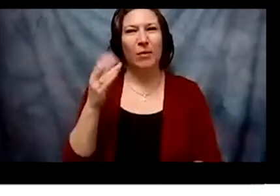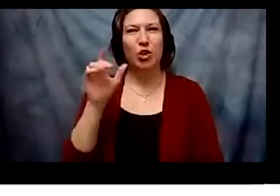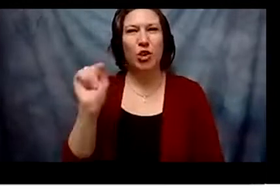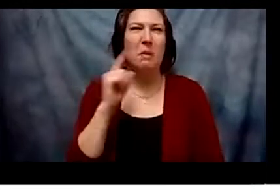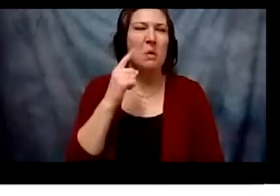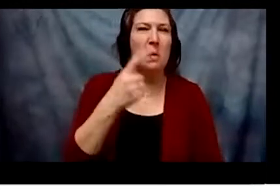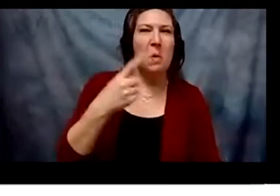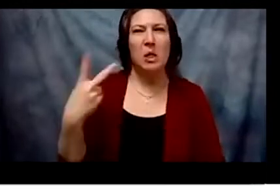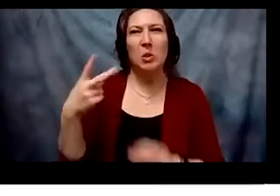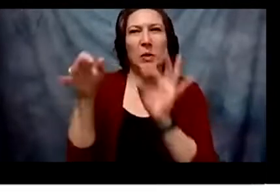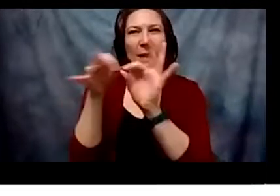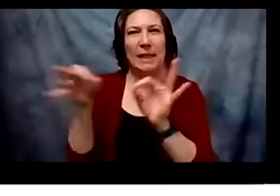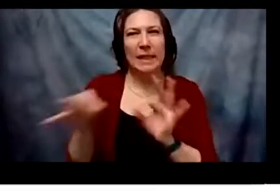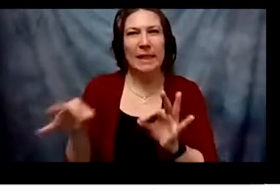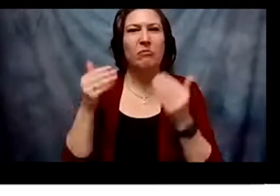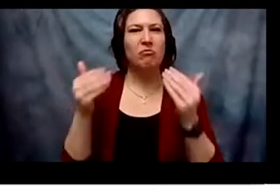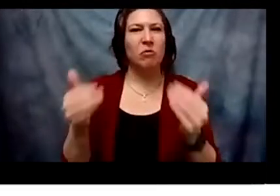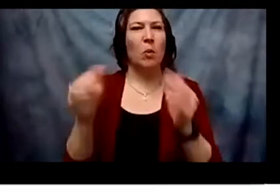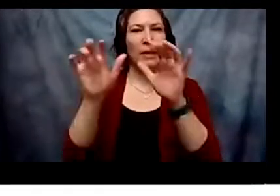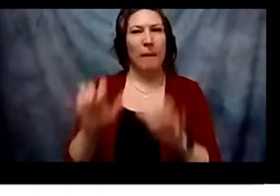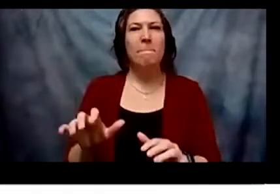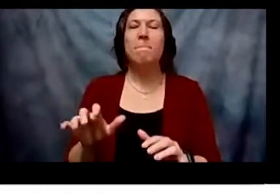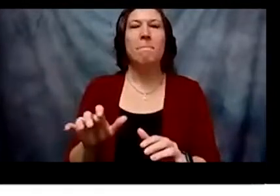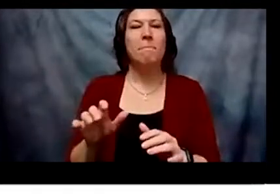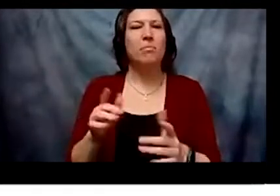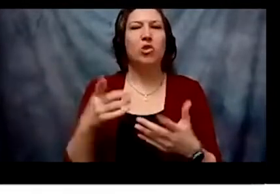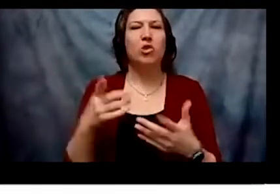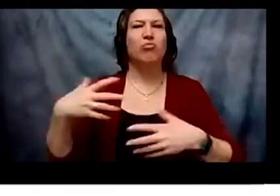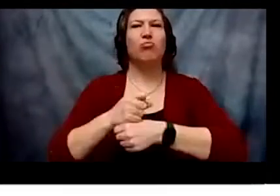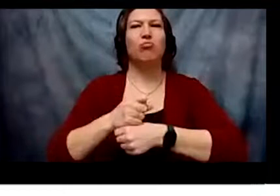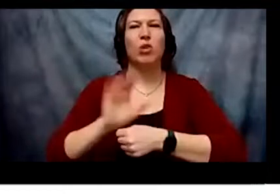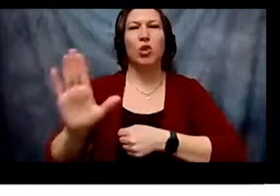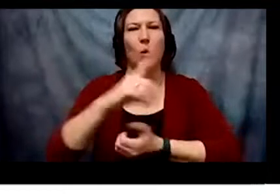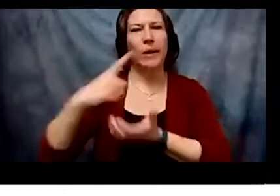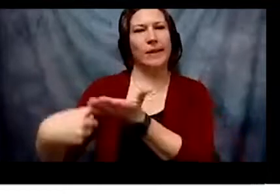group representative the chance type a brief summary in the chats.